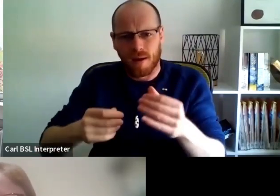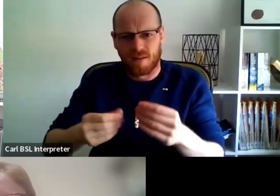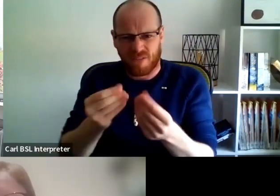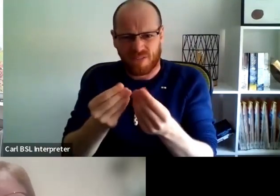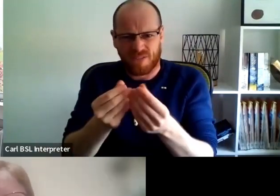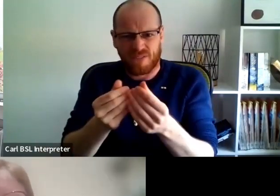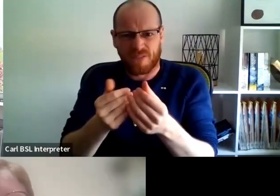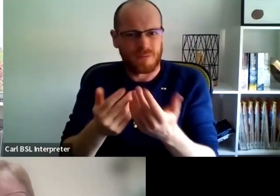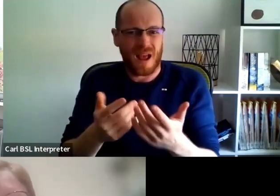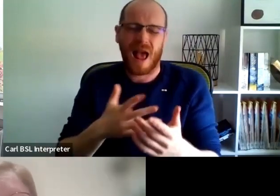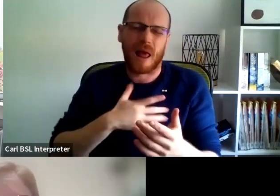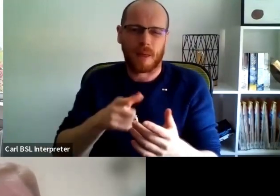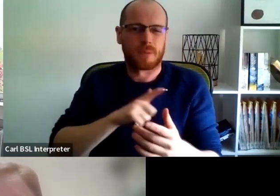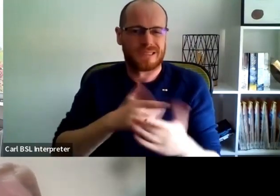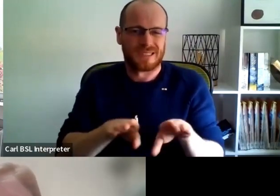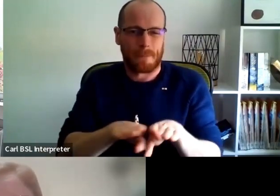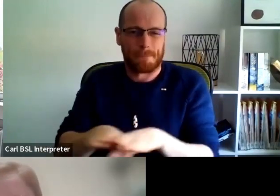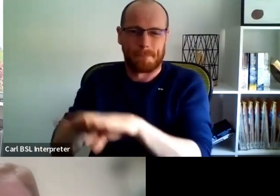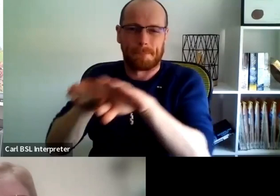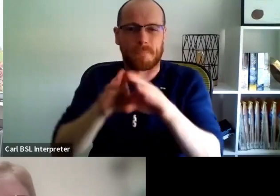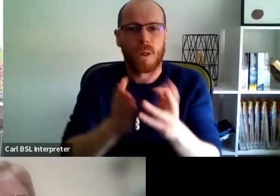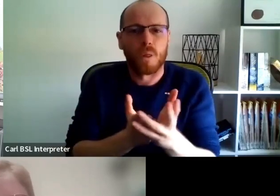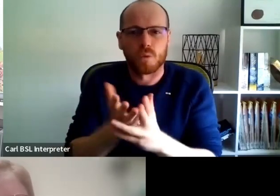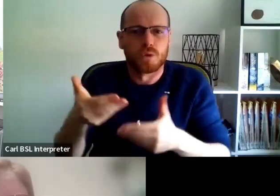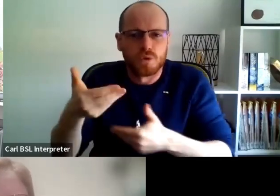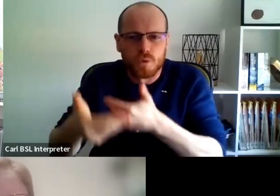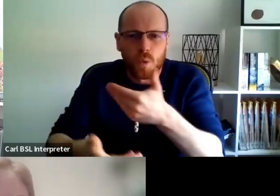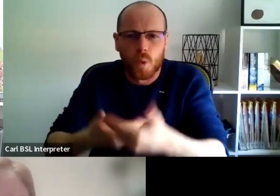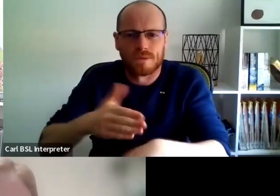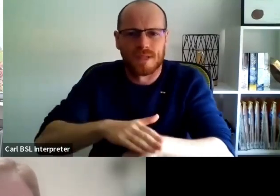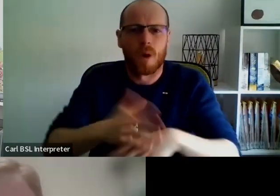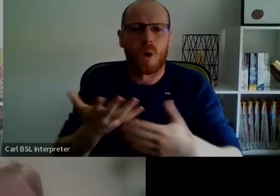story time or or just have a box of fidgets where they can choose if they want them.